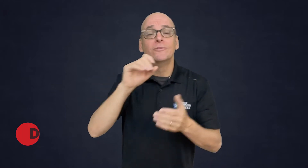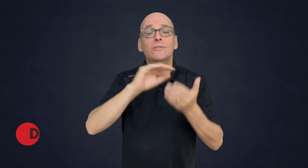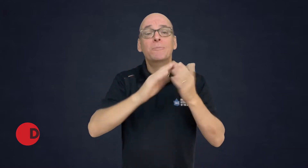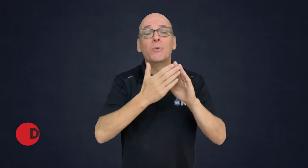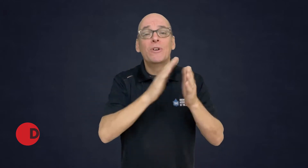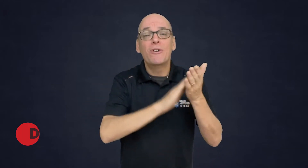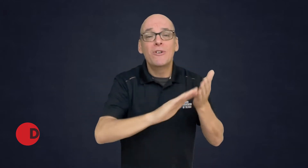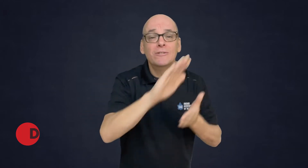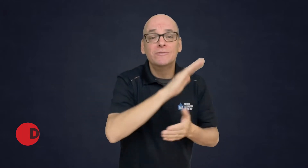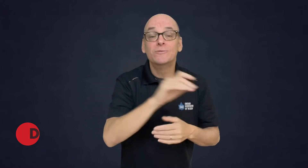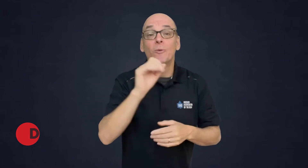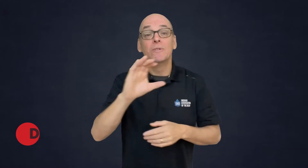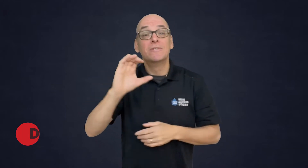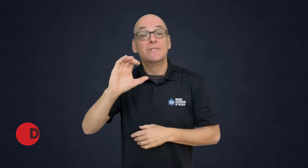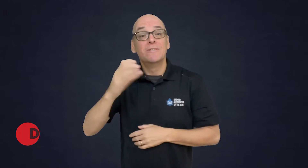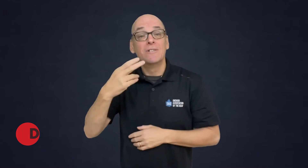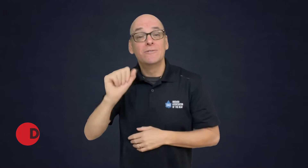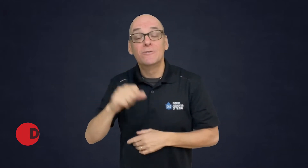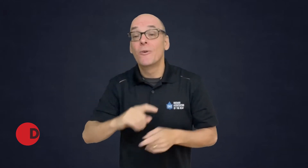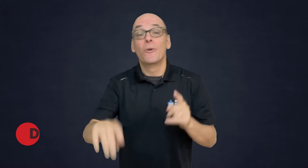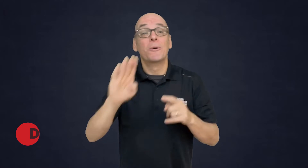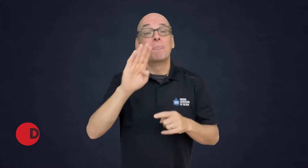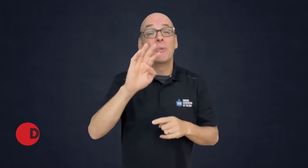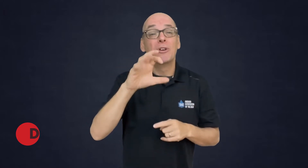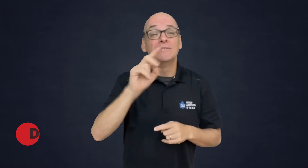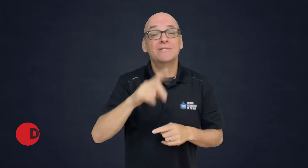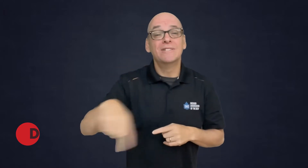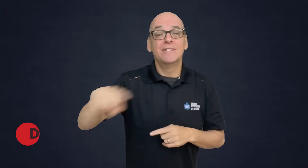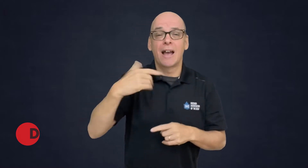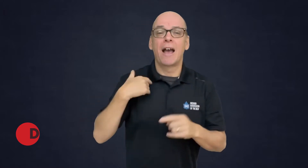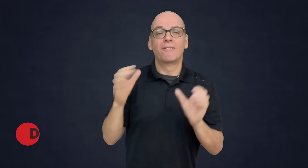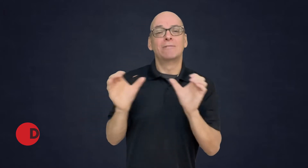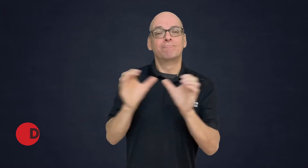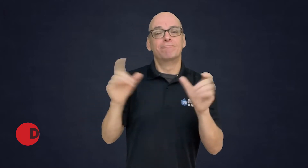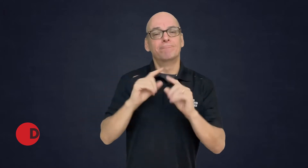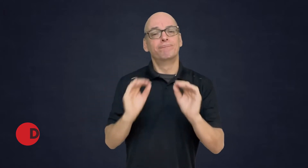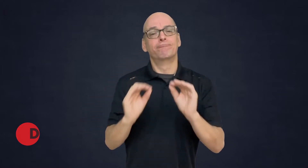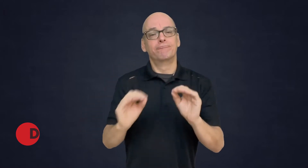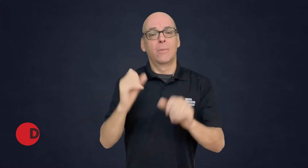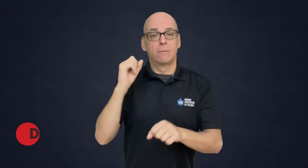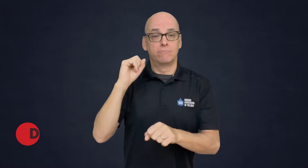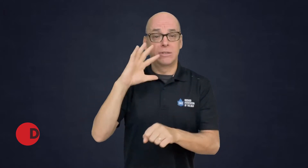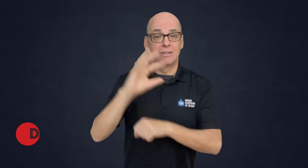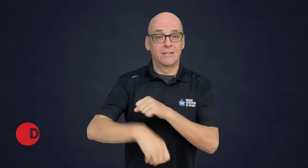community colleges or CHS or BRCEED and have teaching certificates and